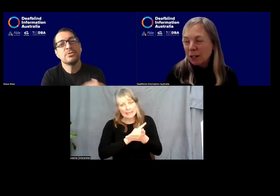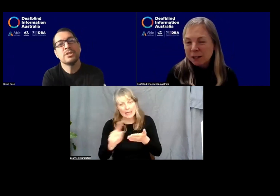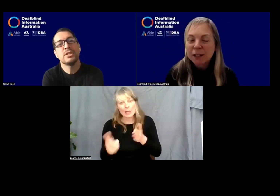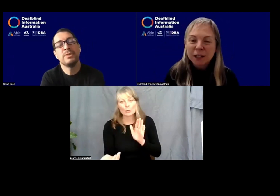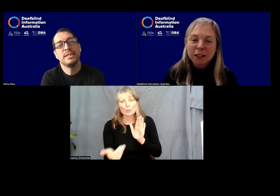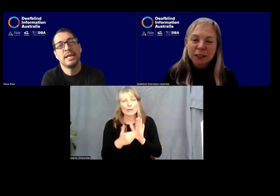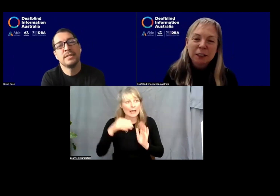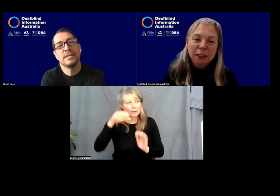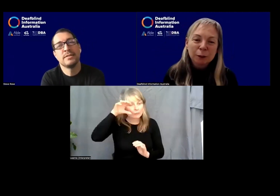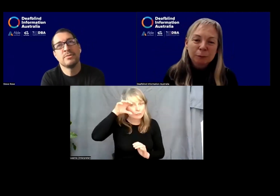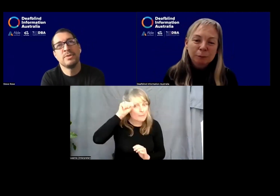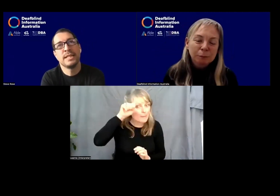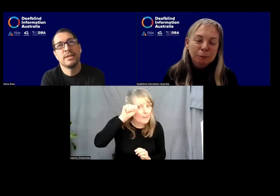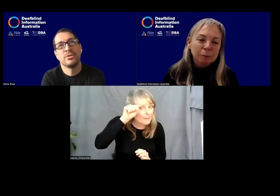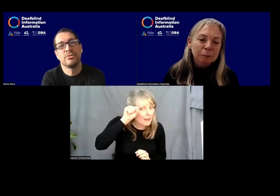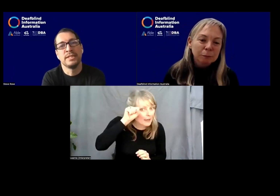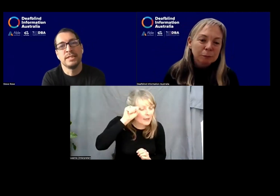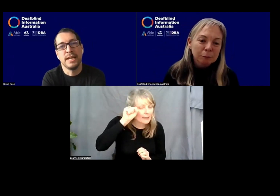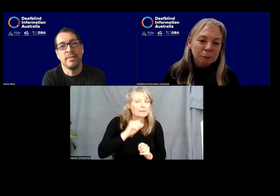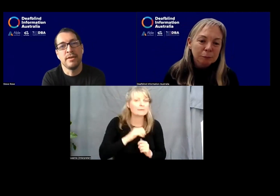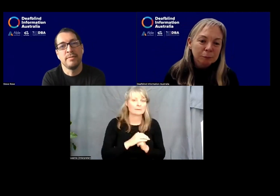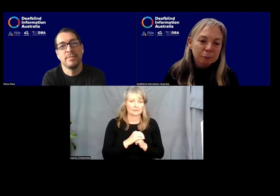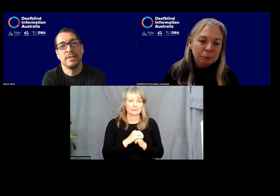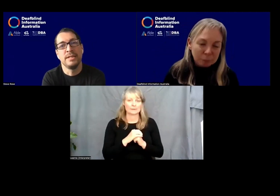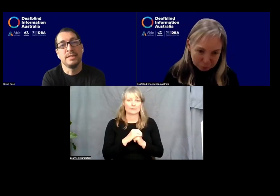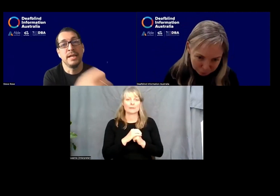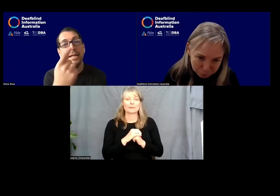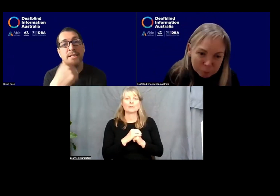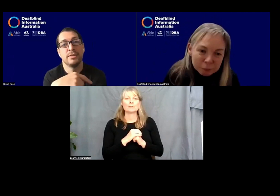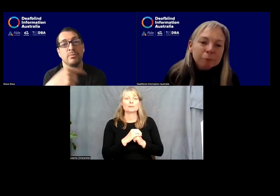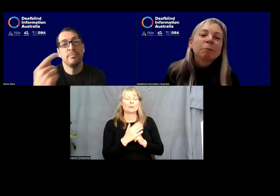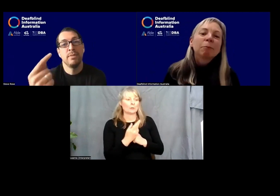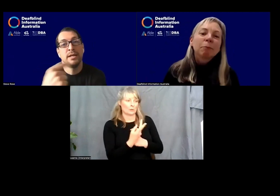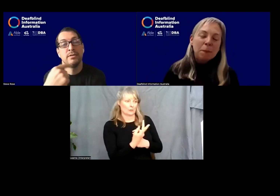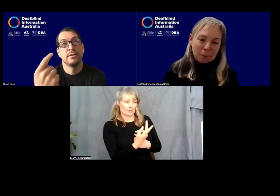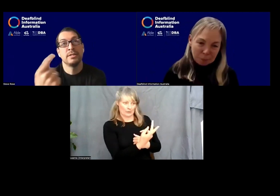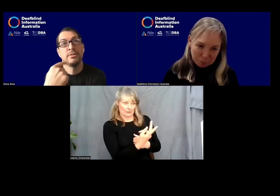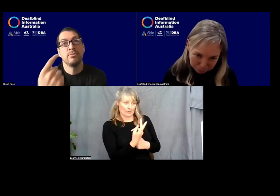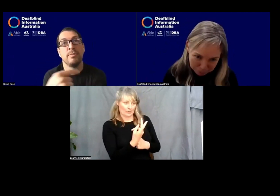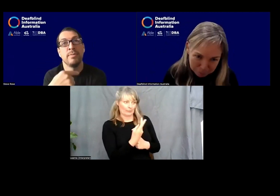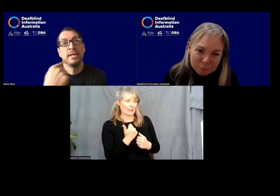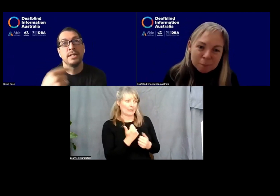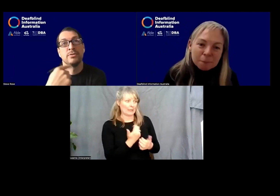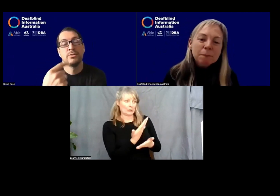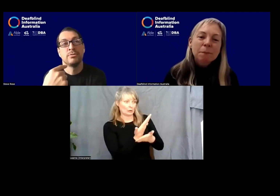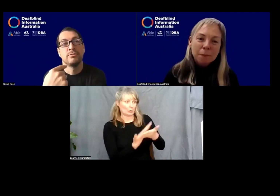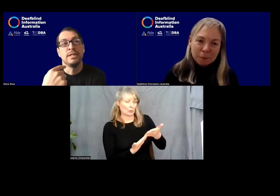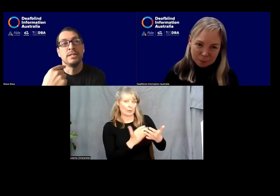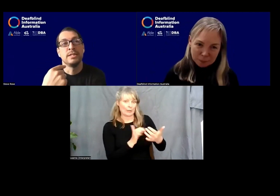Also we tell stories together isn't it and that we might tell stories,